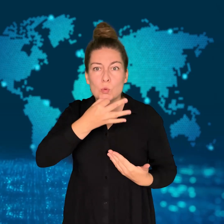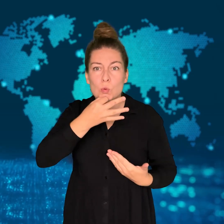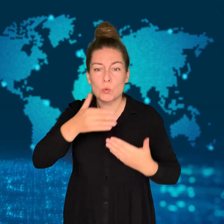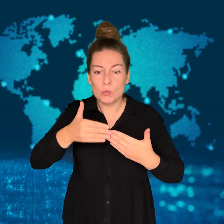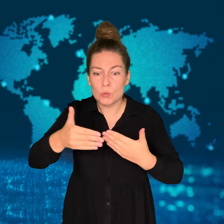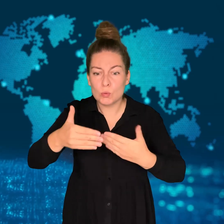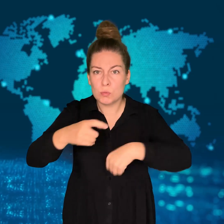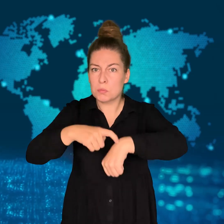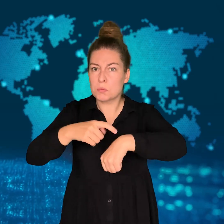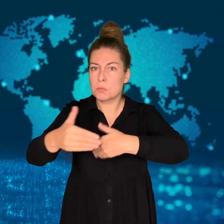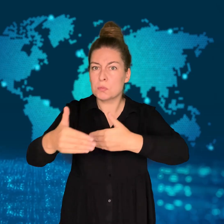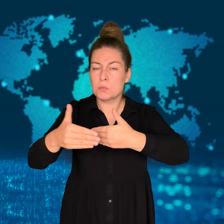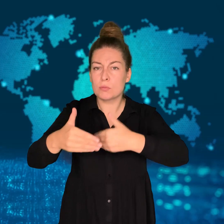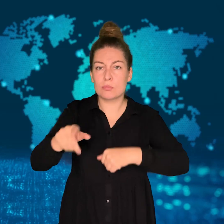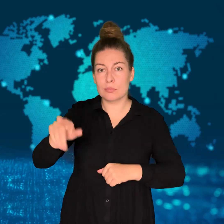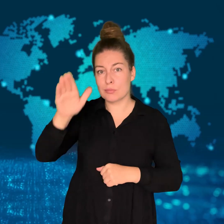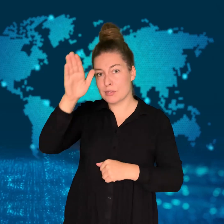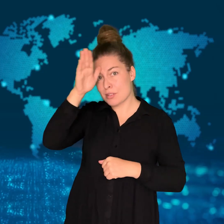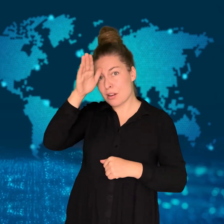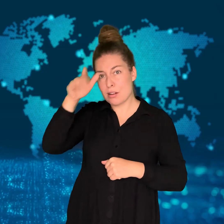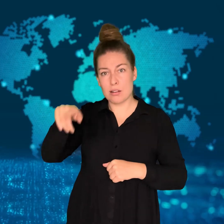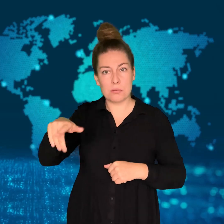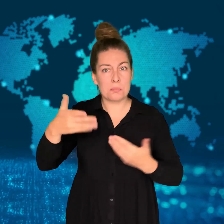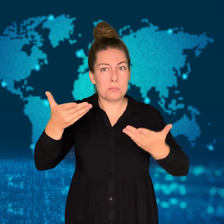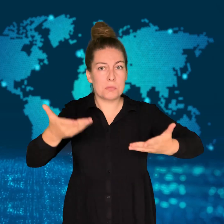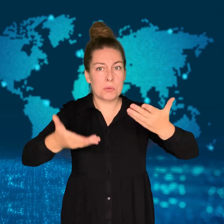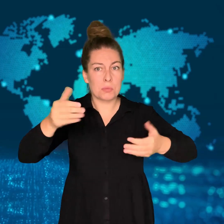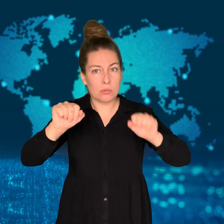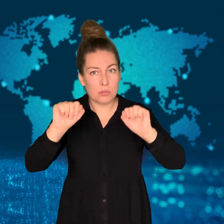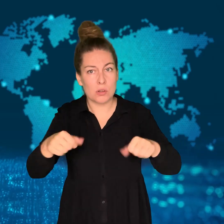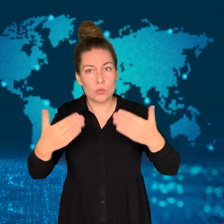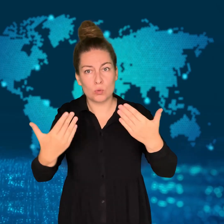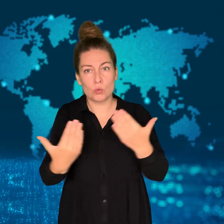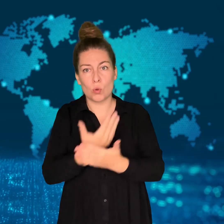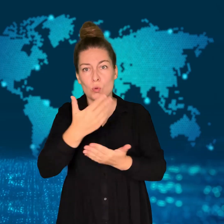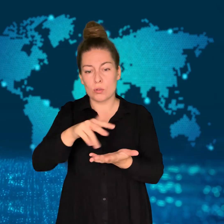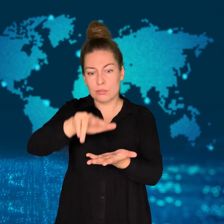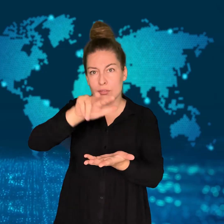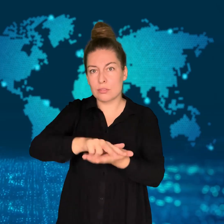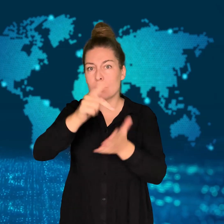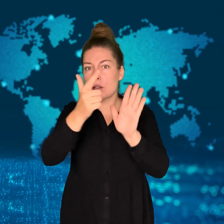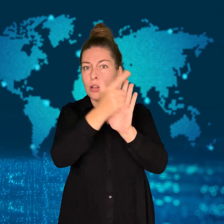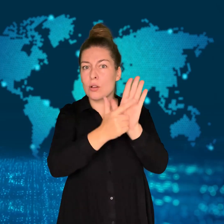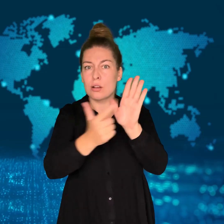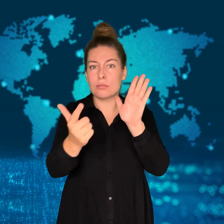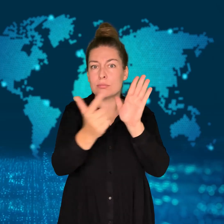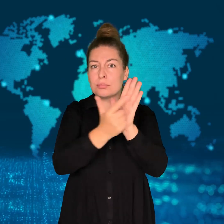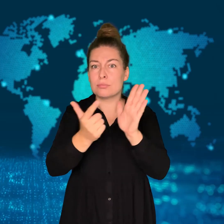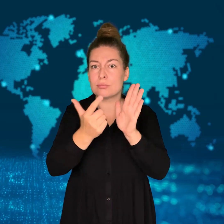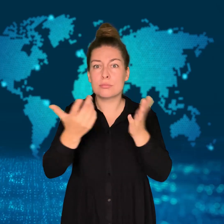such as torture or detention.